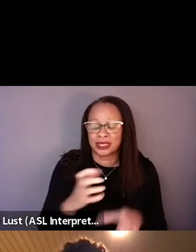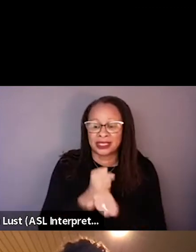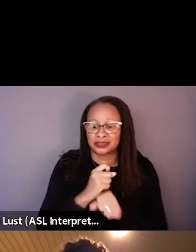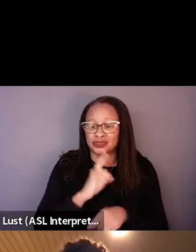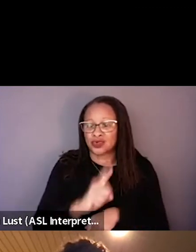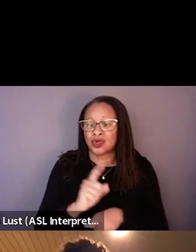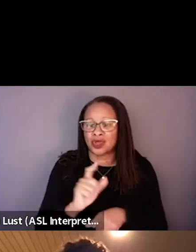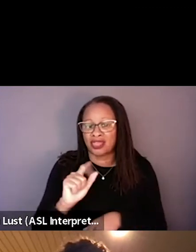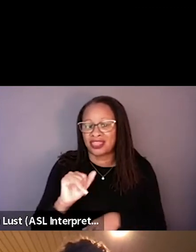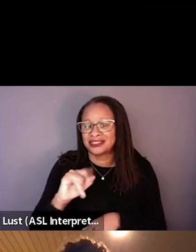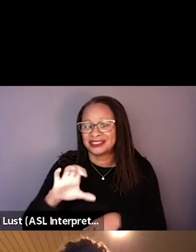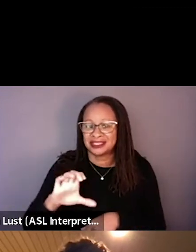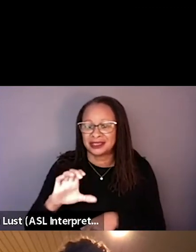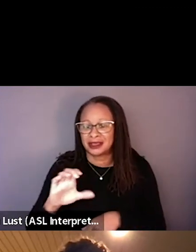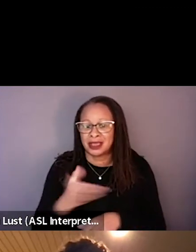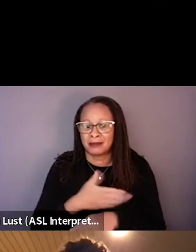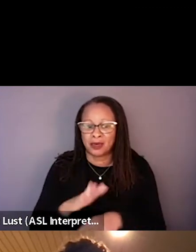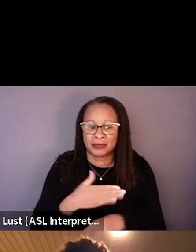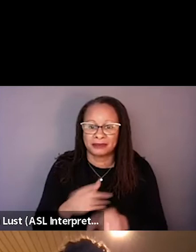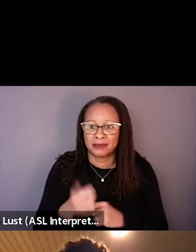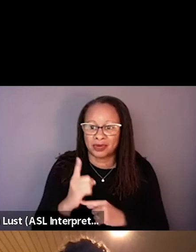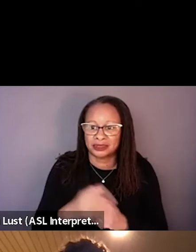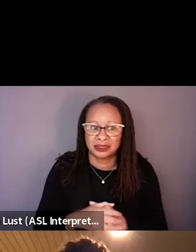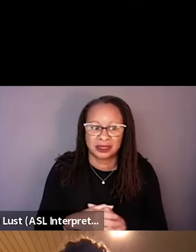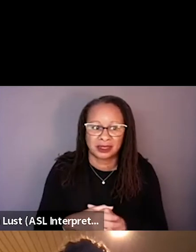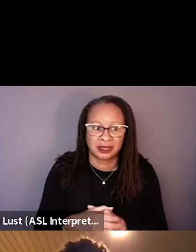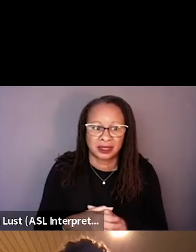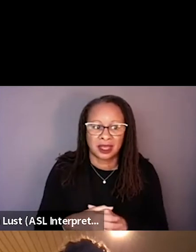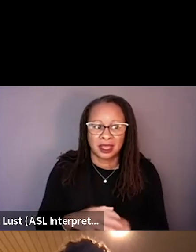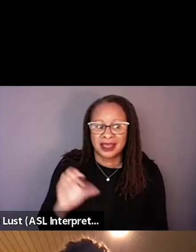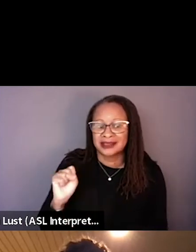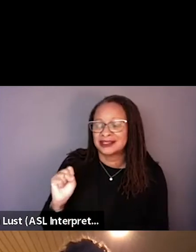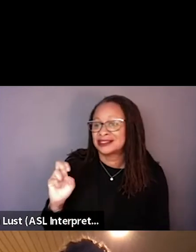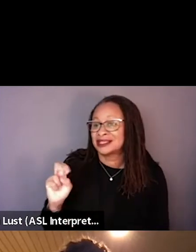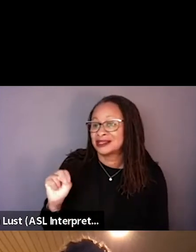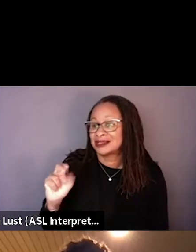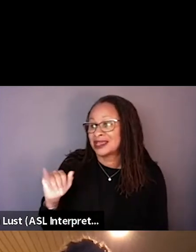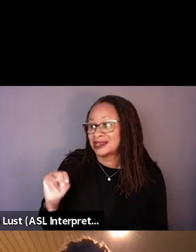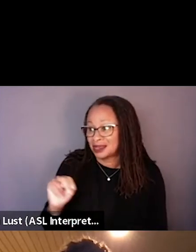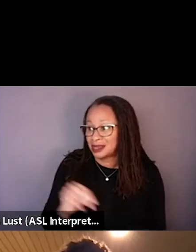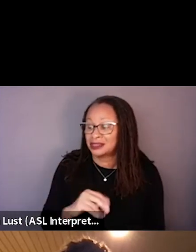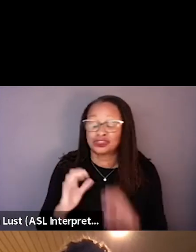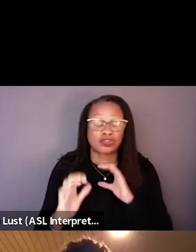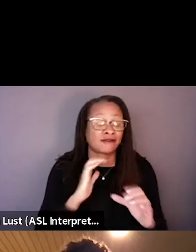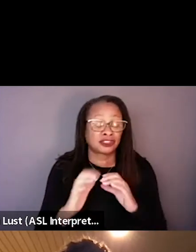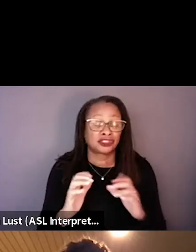I mean, a conversation that's become very prescient and in the documentary community now is this idea of